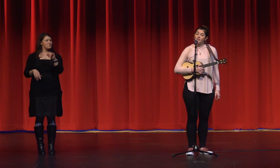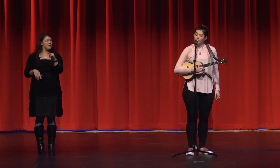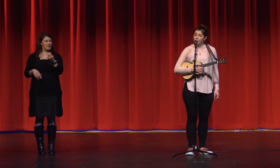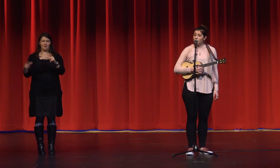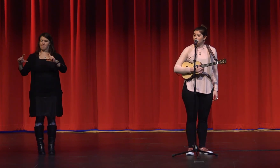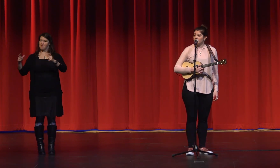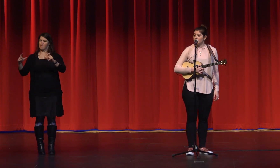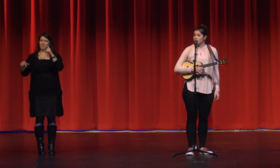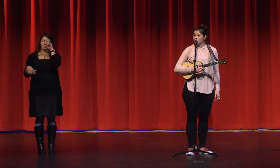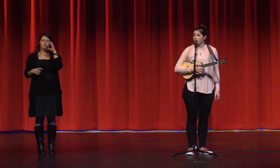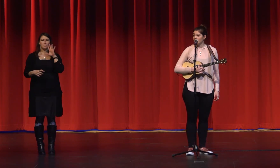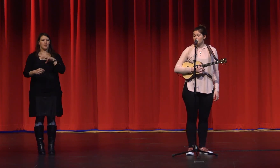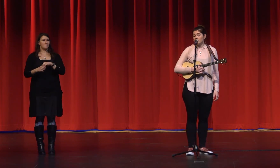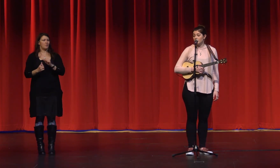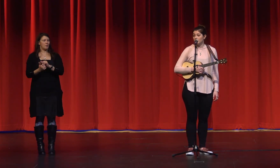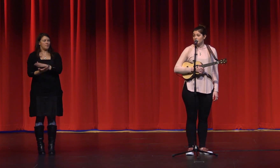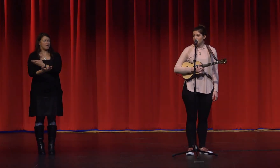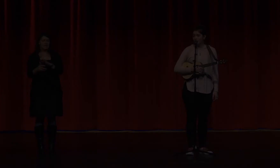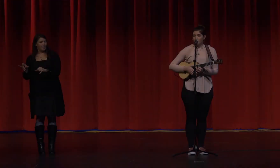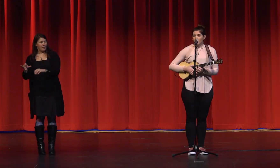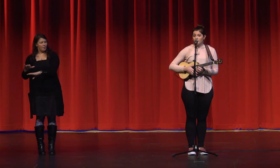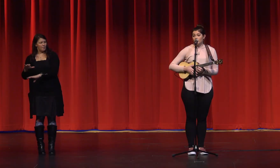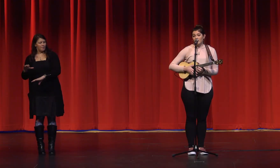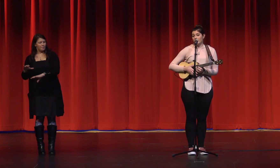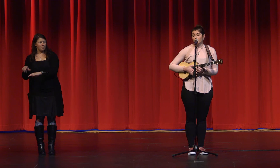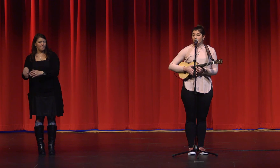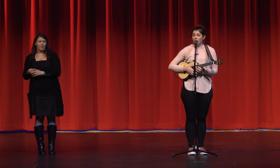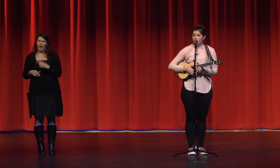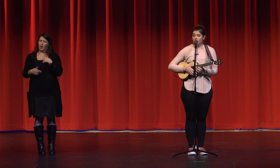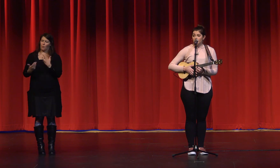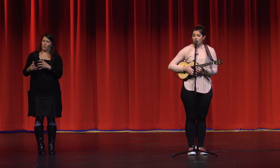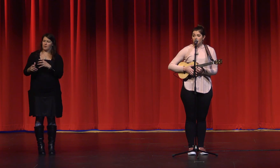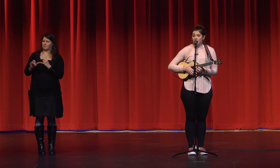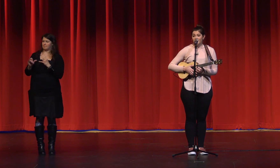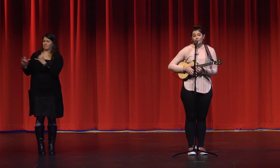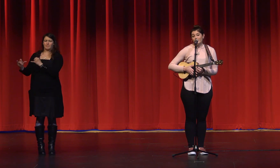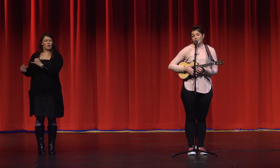involved with music -- period. I don't want to ever give up. And I don't want you